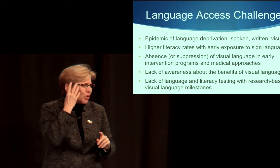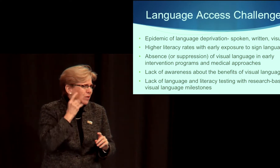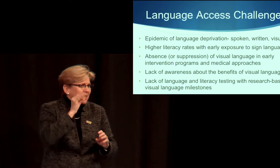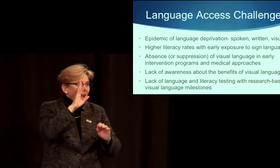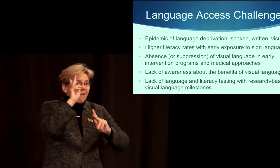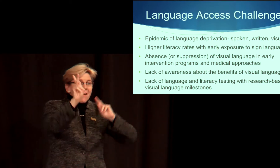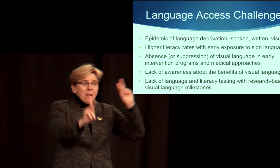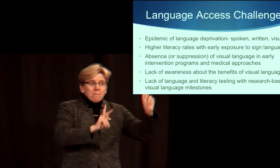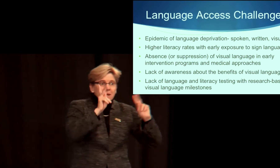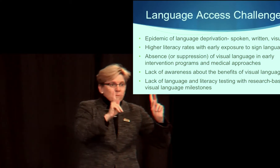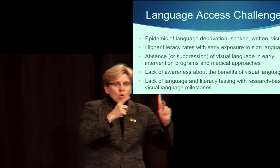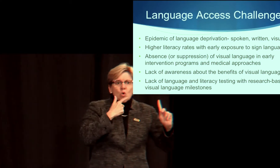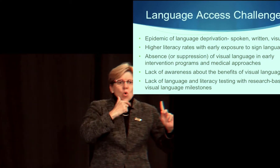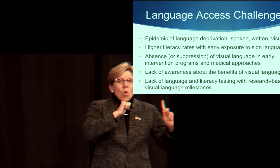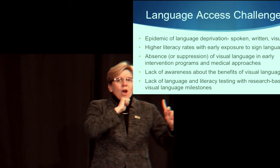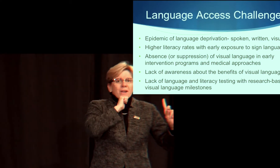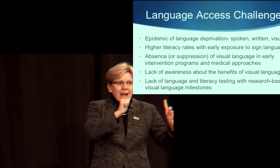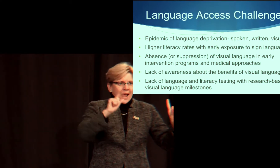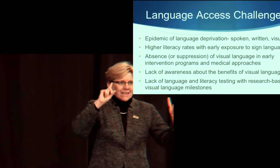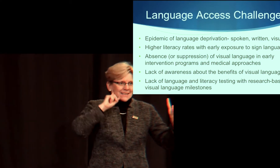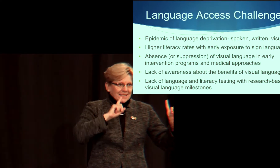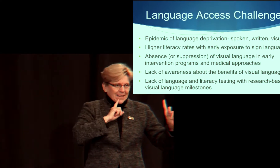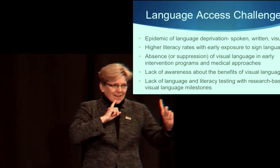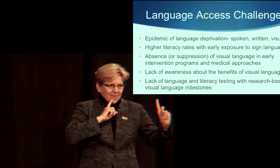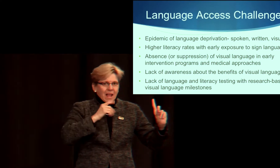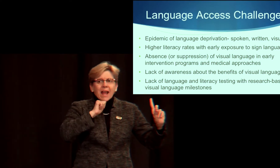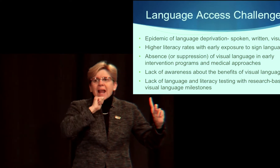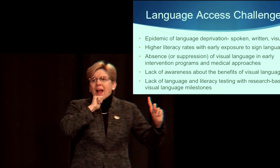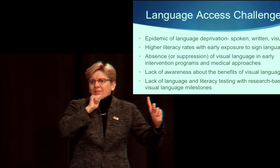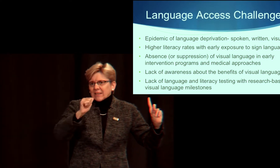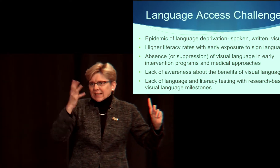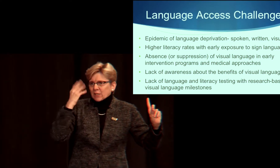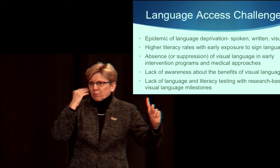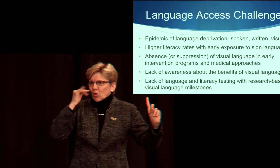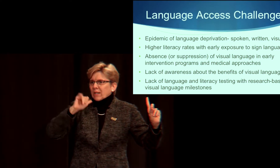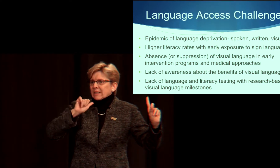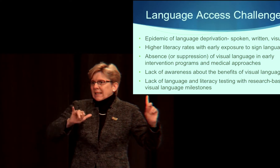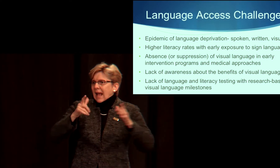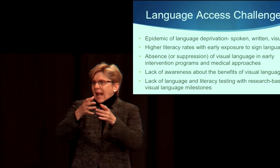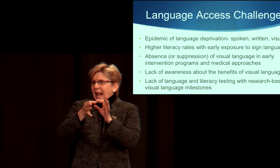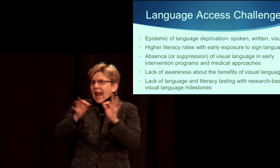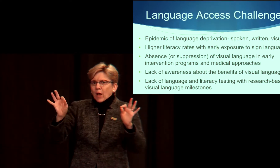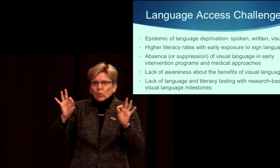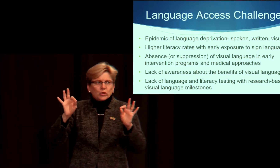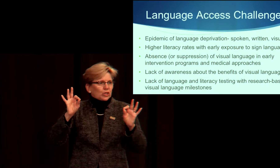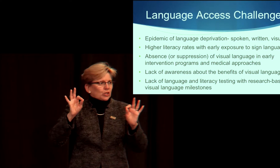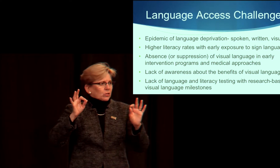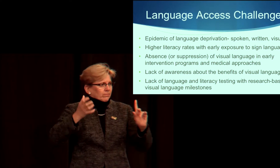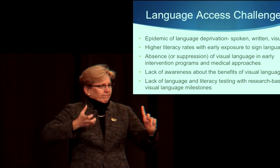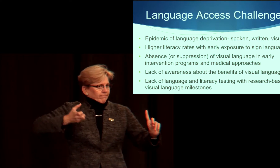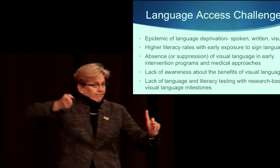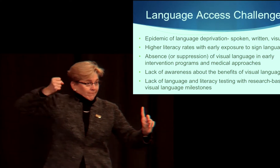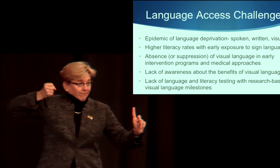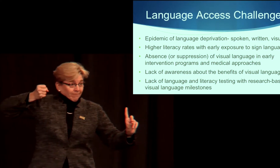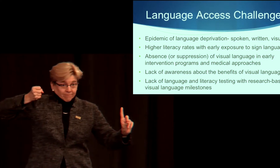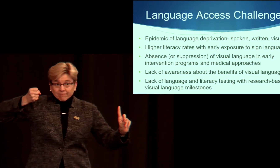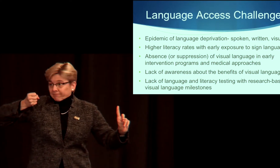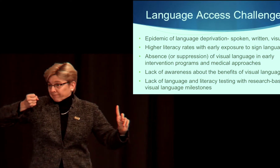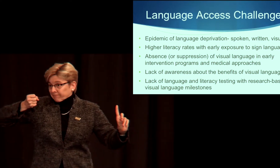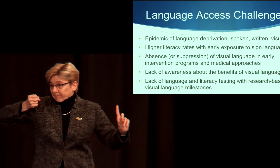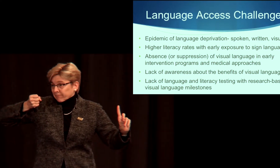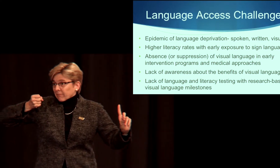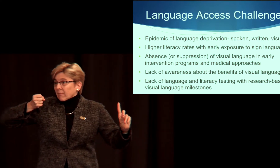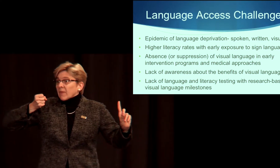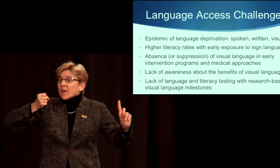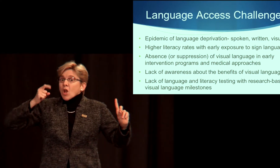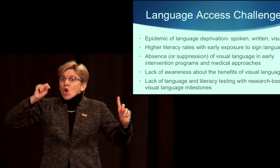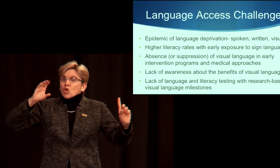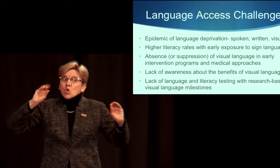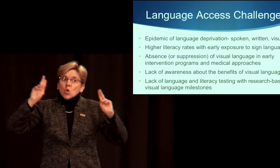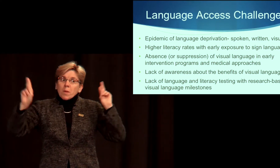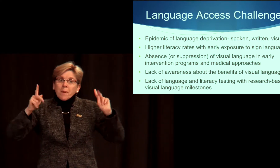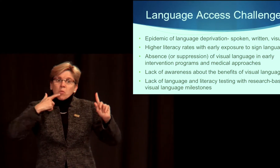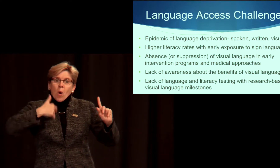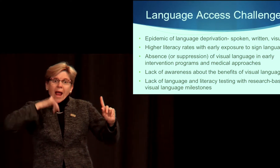experience of people who are not deaf and maybe have not experienced language deprivation